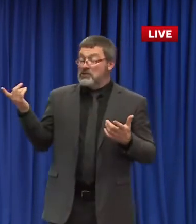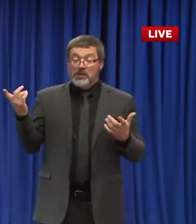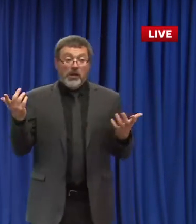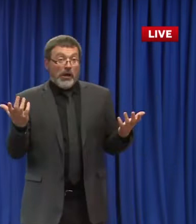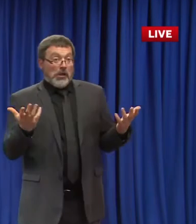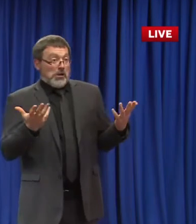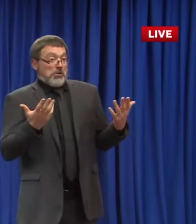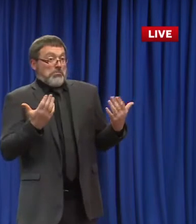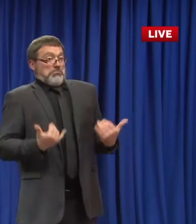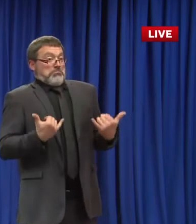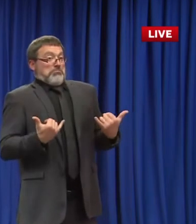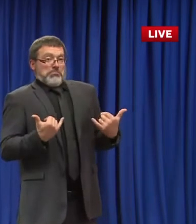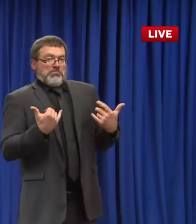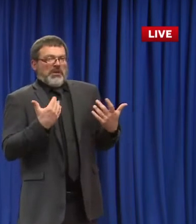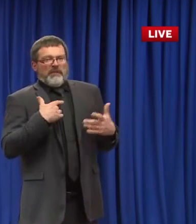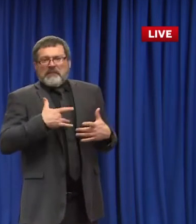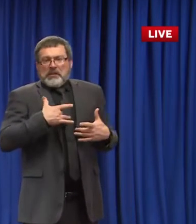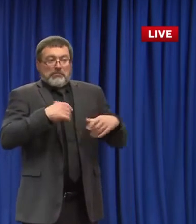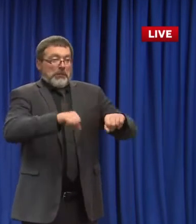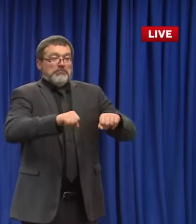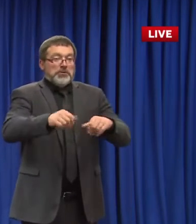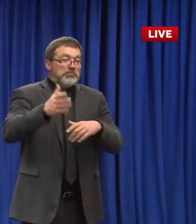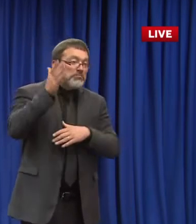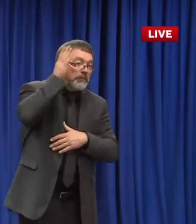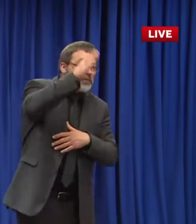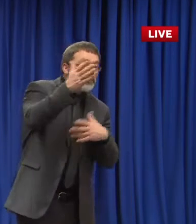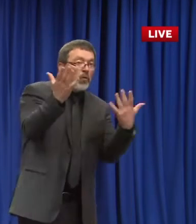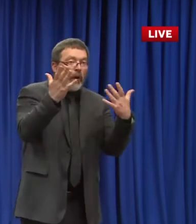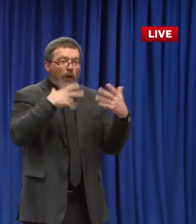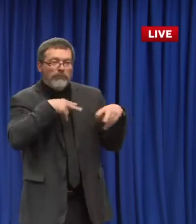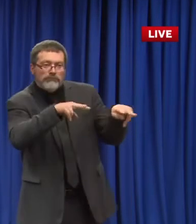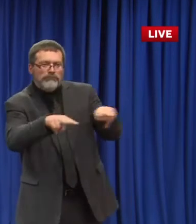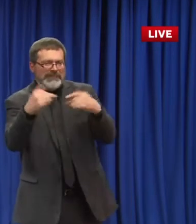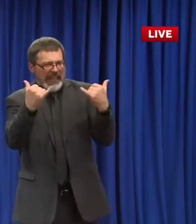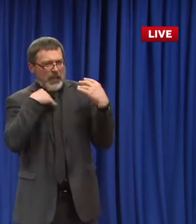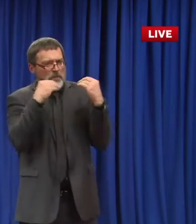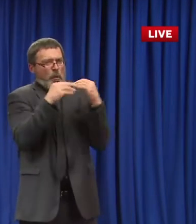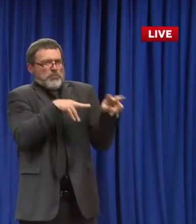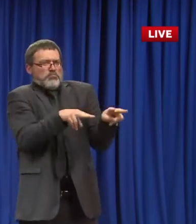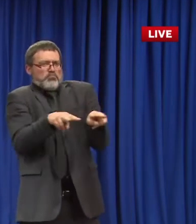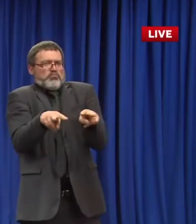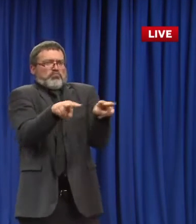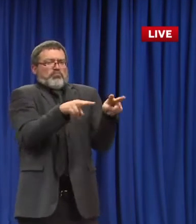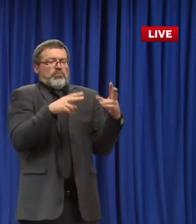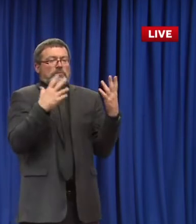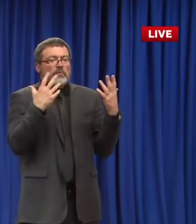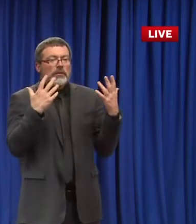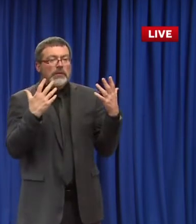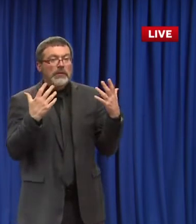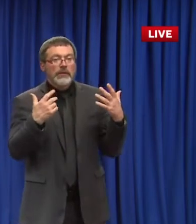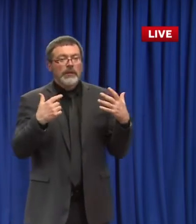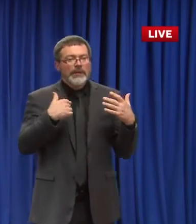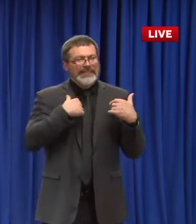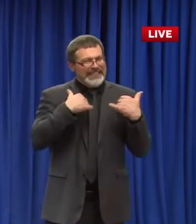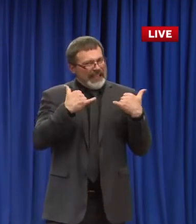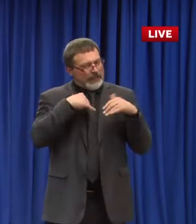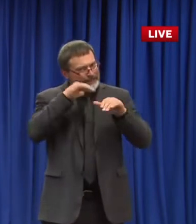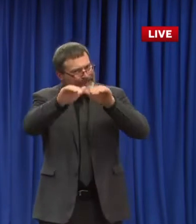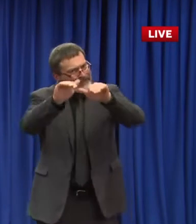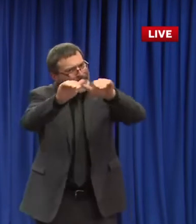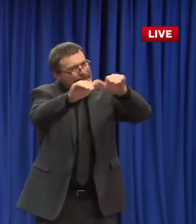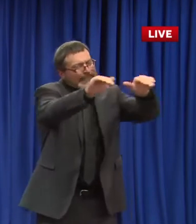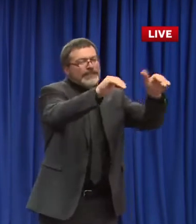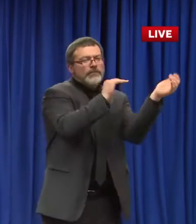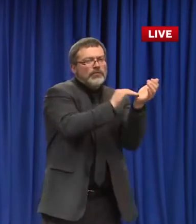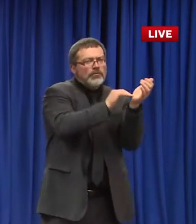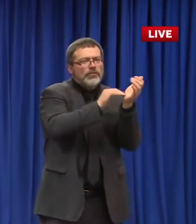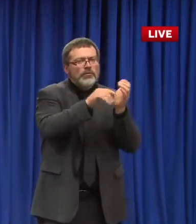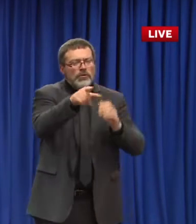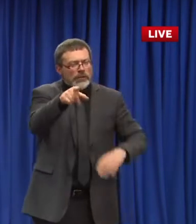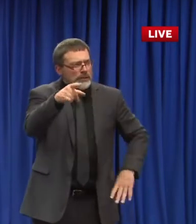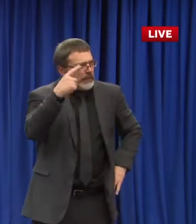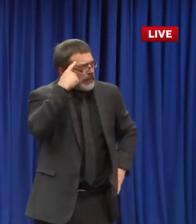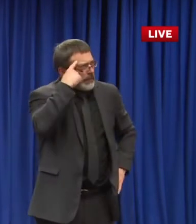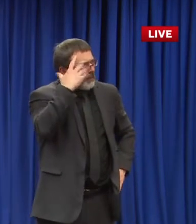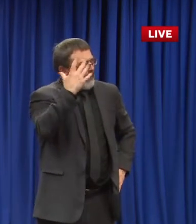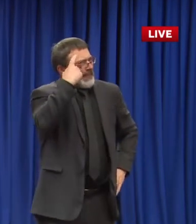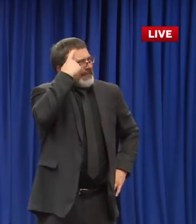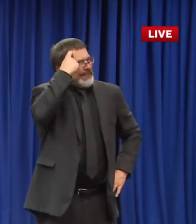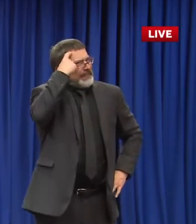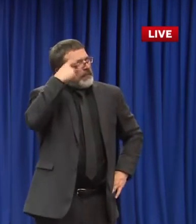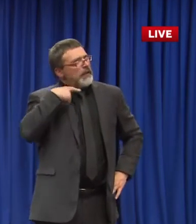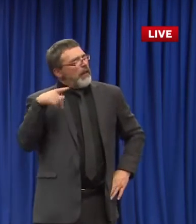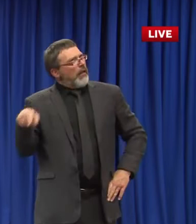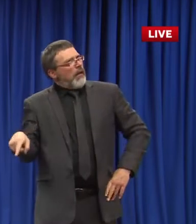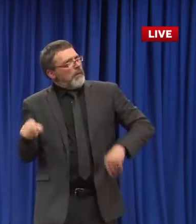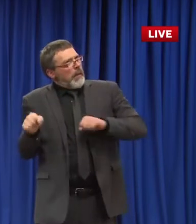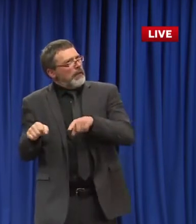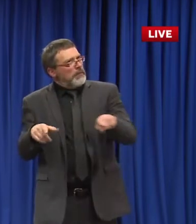I MEAN IT’S CERTAINLY POSSIBLE THAT OTHER CHILDREN HAVE OR WILL DEVELOP THIS MULTI-SYSTEM INFLAMMATORY, YOU KNOW SYNDROME AS PART OF THE REASON WE’VE ASKED CLINICIANS TO REPORT CASES